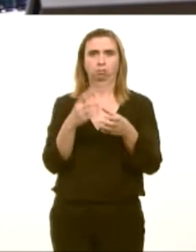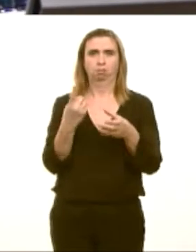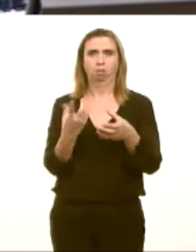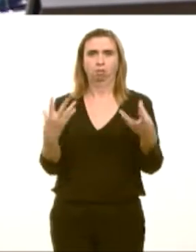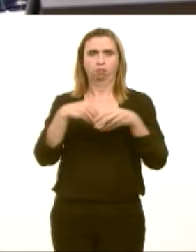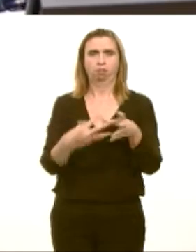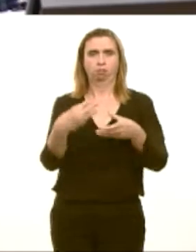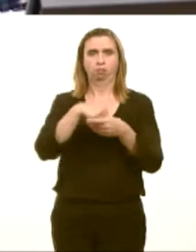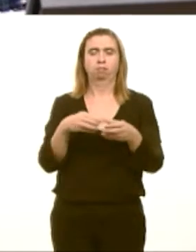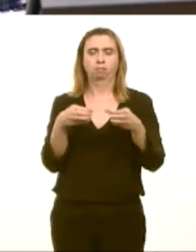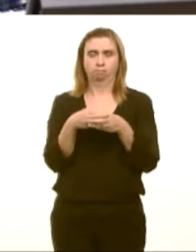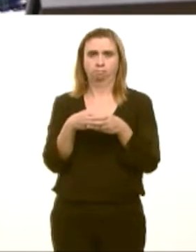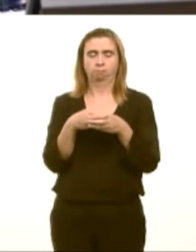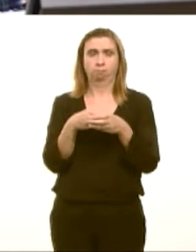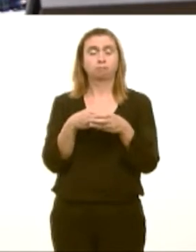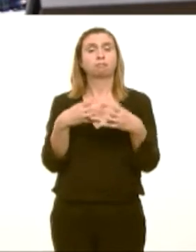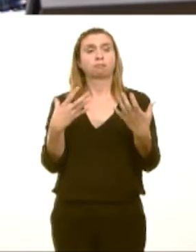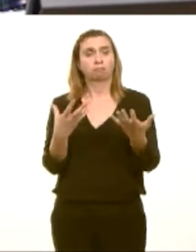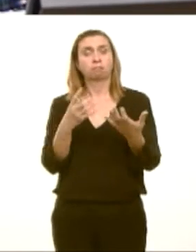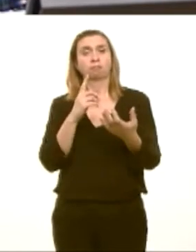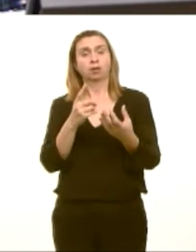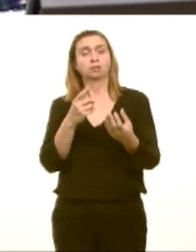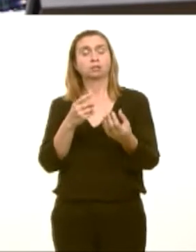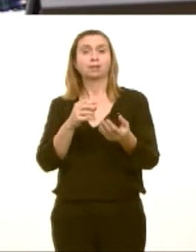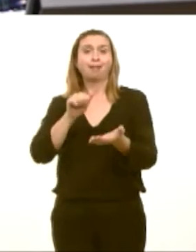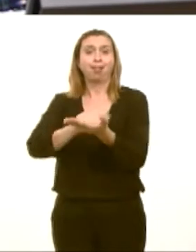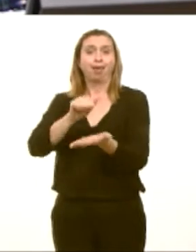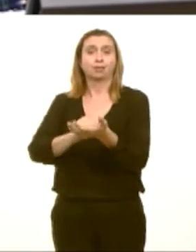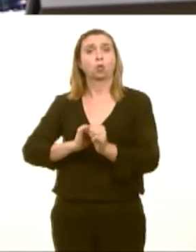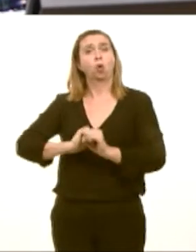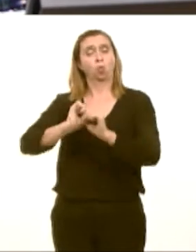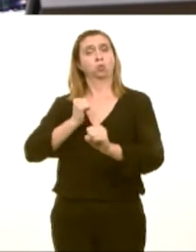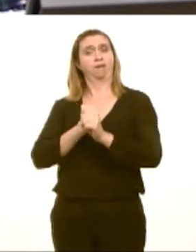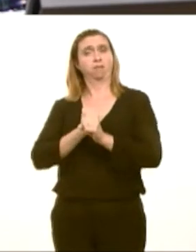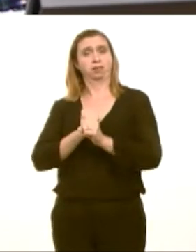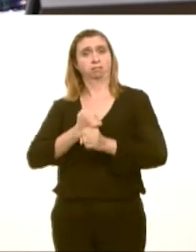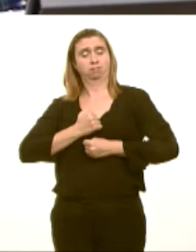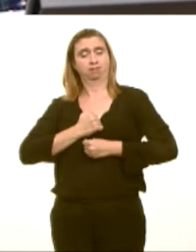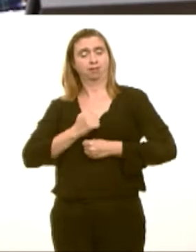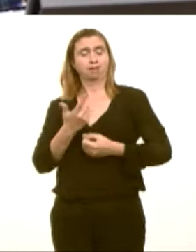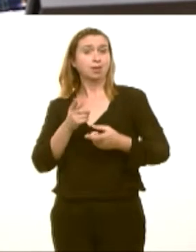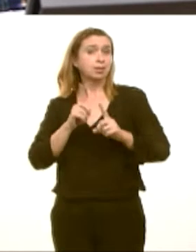Carwyn Jones: Again, in terms of the price of publicly owned land, much of it depends on who owns it, of course.